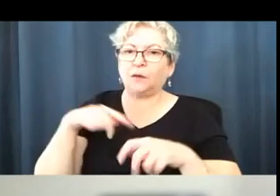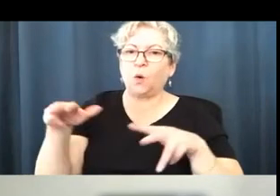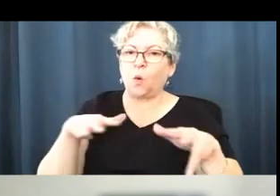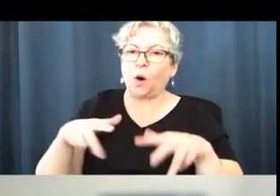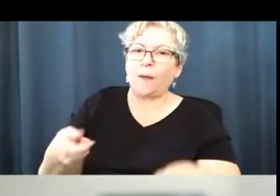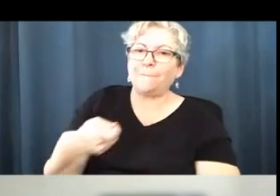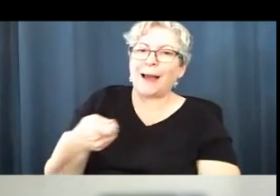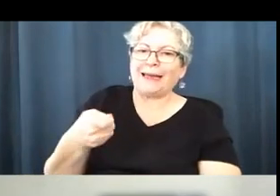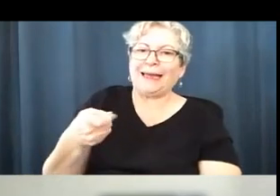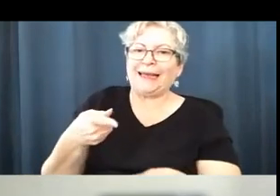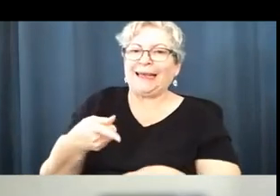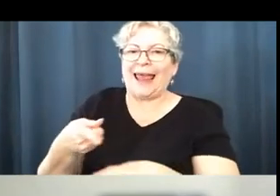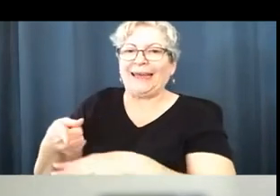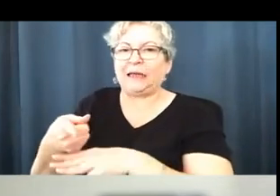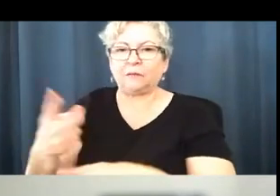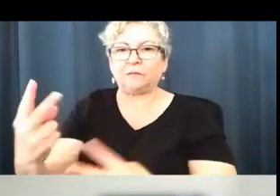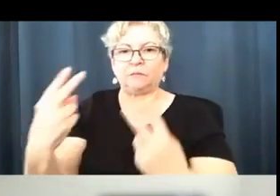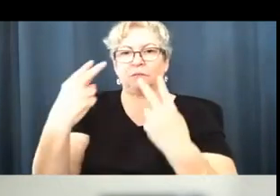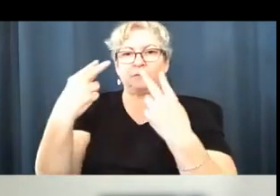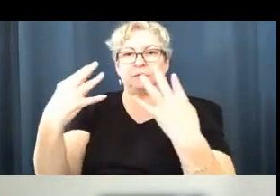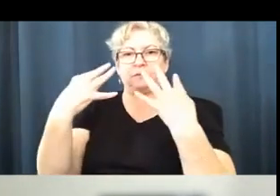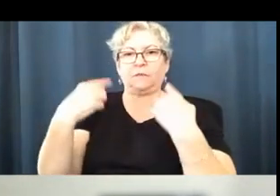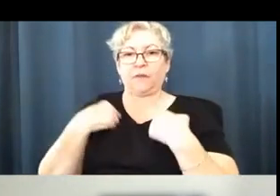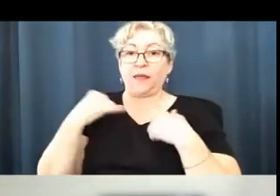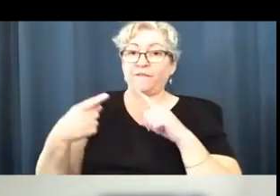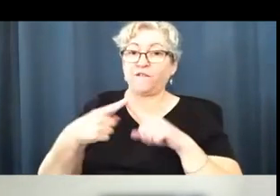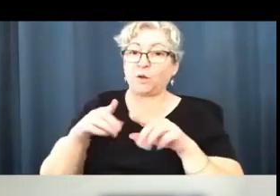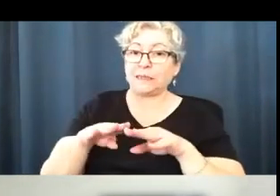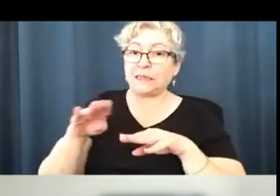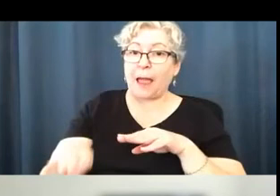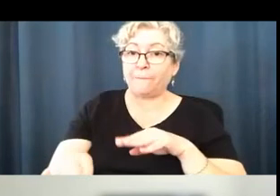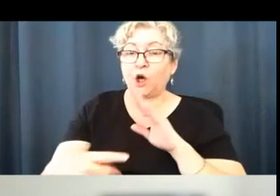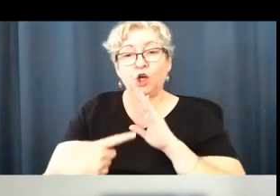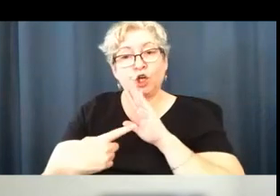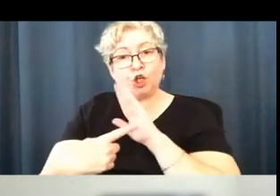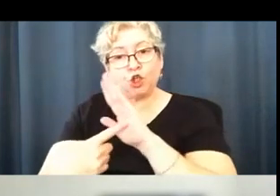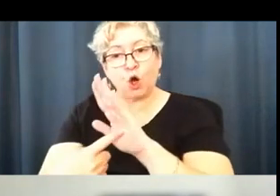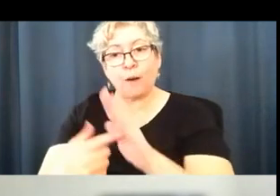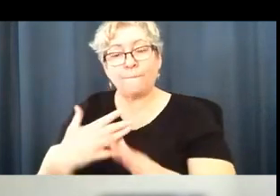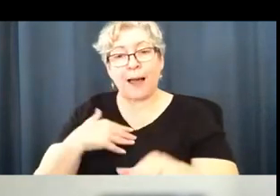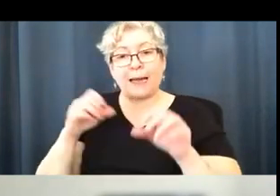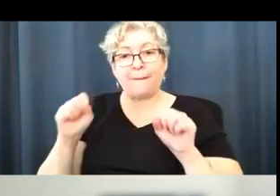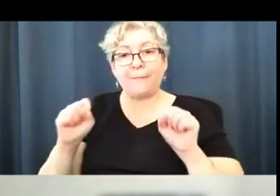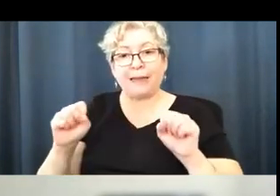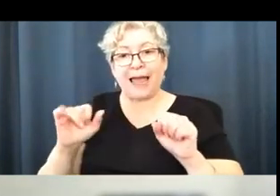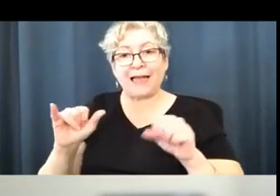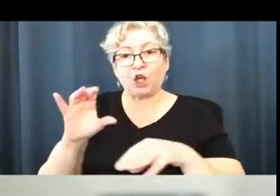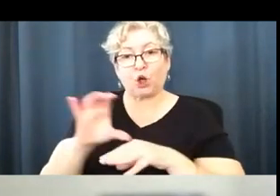having people see me was a first step showing them that my abilities as a computer user was big.